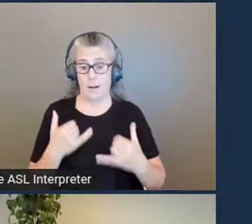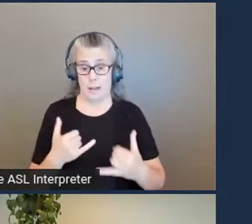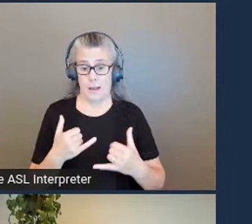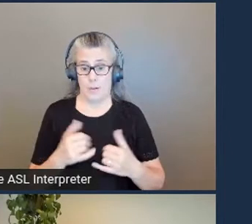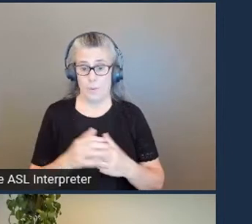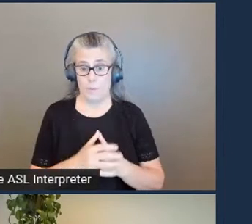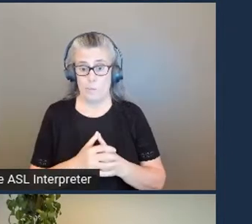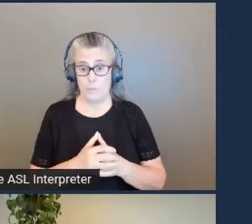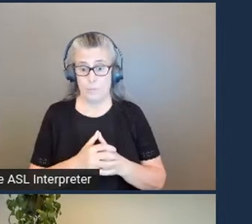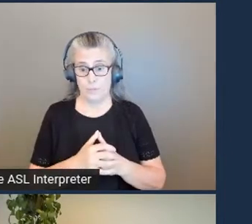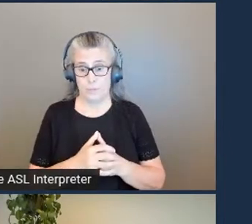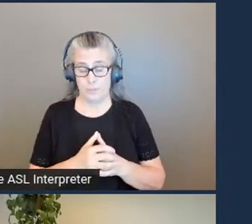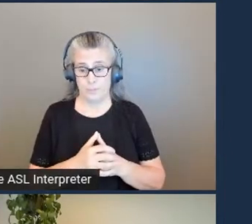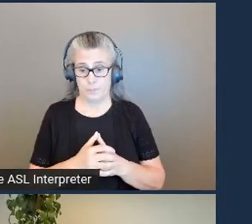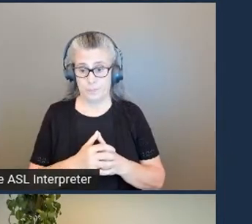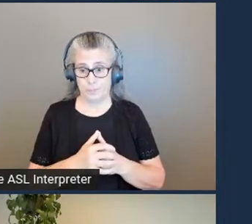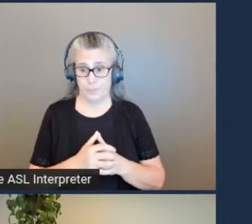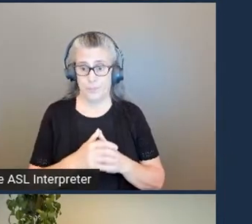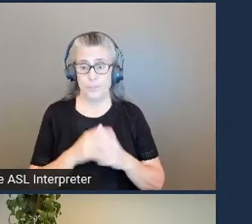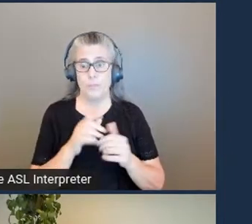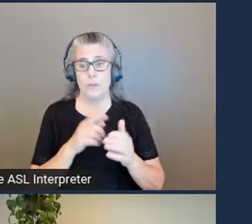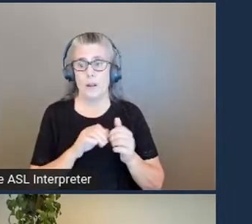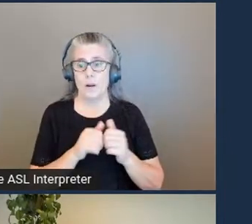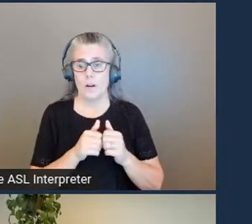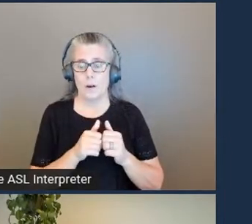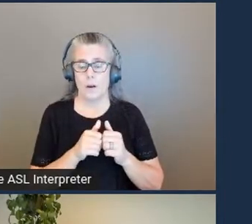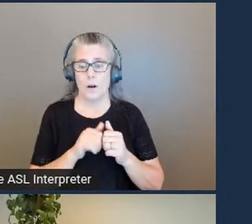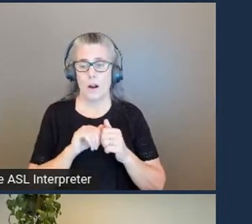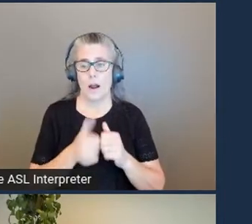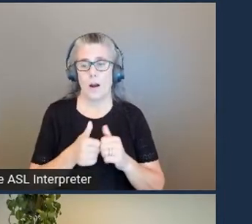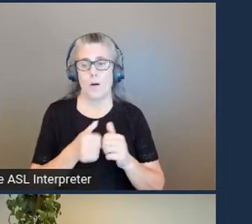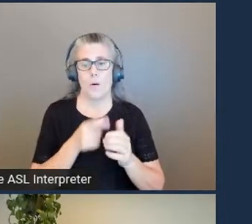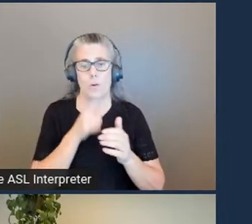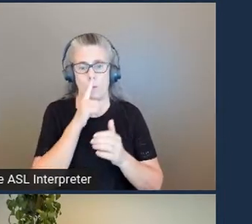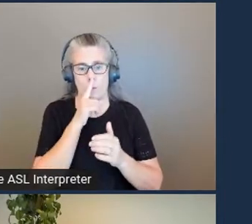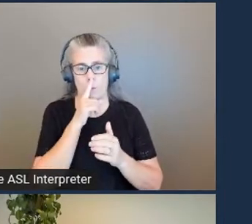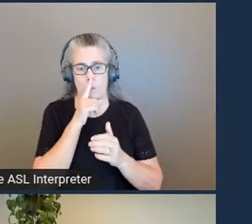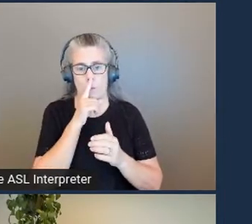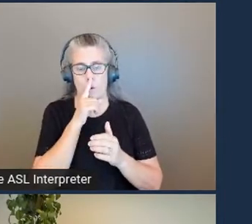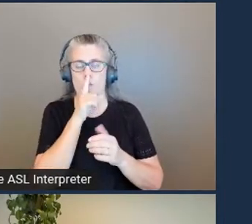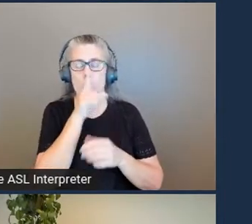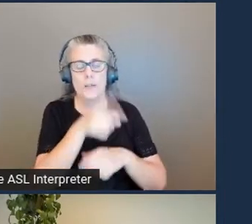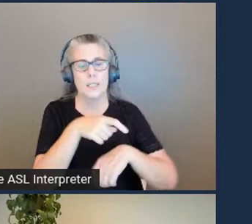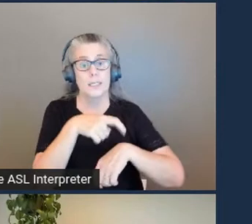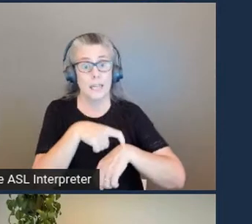the way you would regularly invoke a real-time endpoint. And so with the real-time endpoint, you'd pass the payload